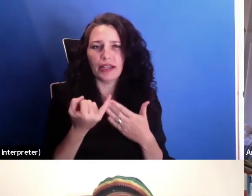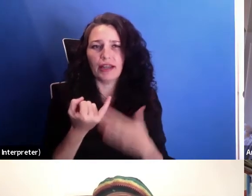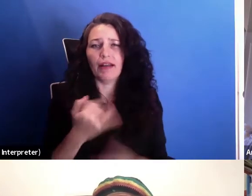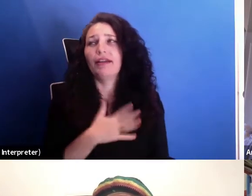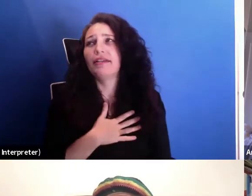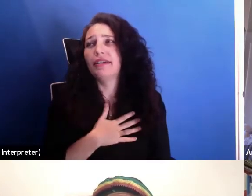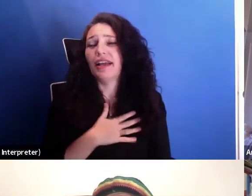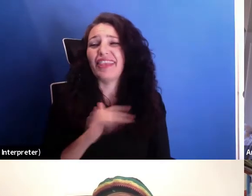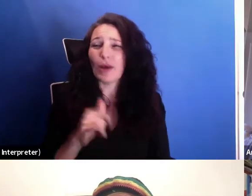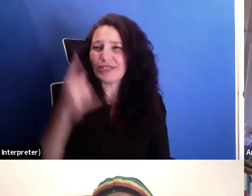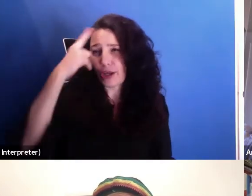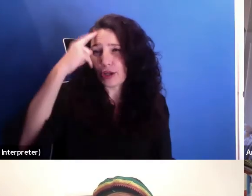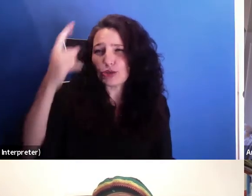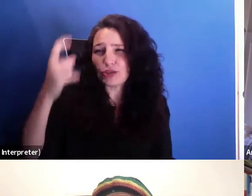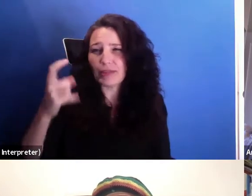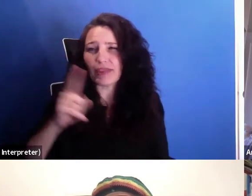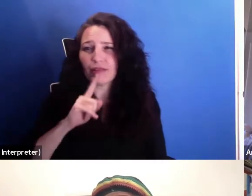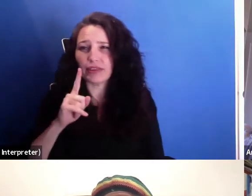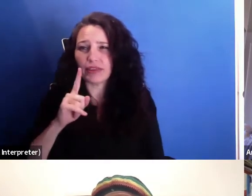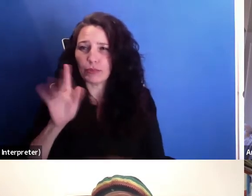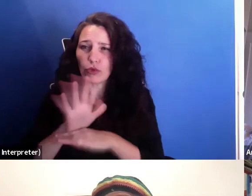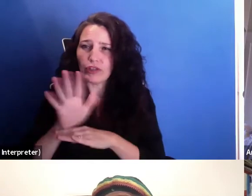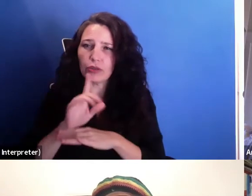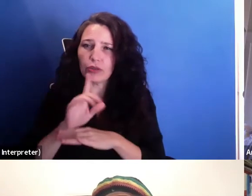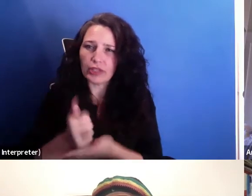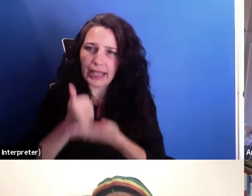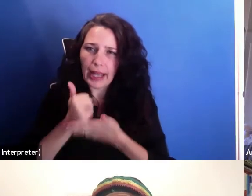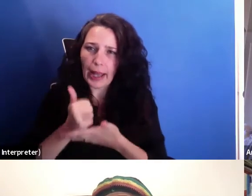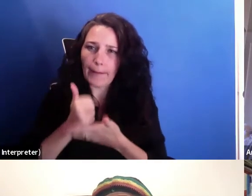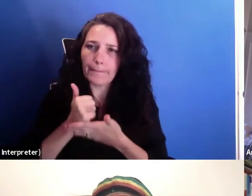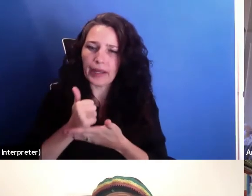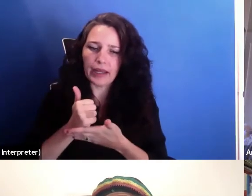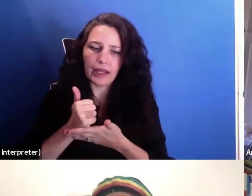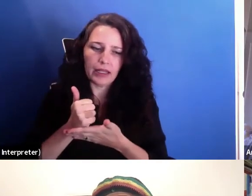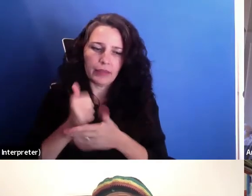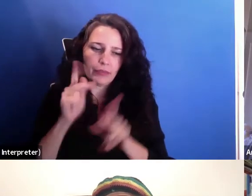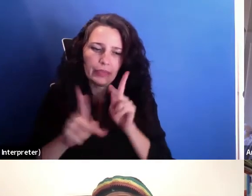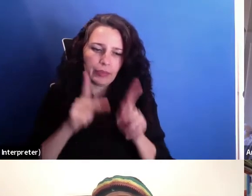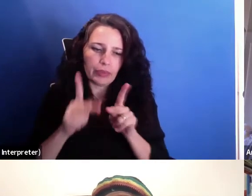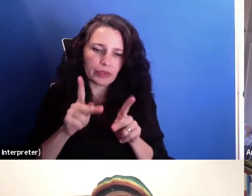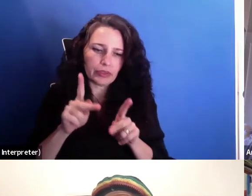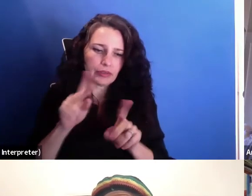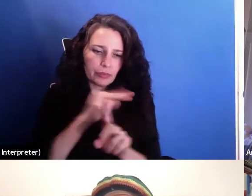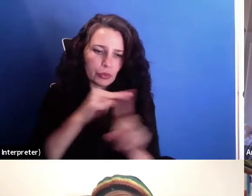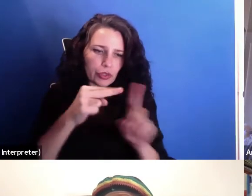was that the film could play a role in shifting perception of people with disabilities and really shift culture